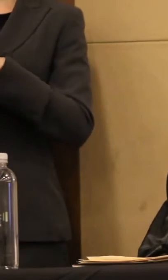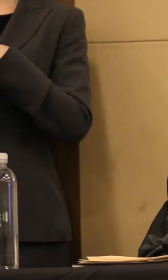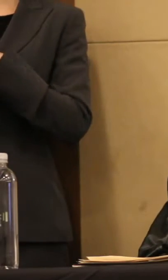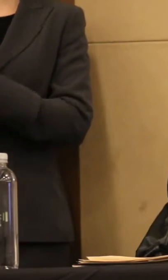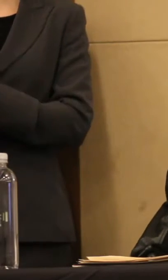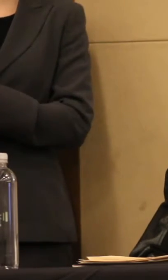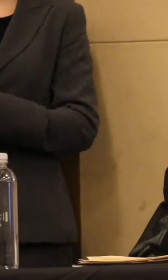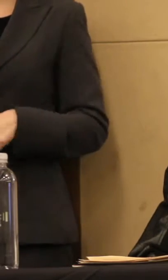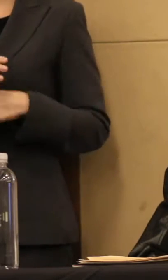It's a wonderful organization.